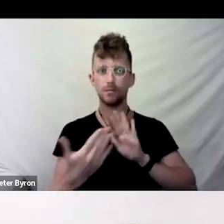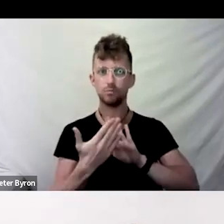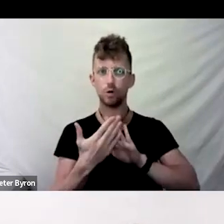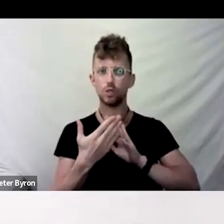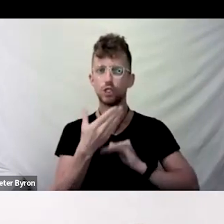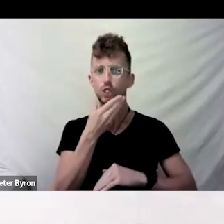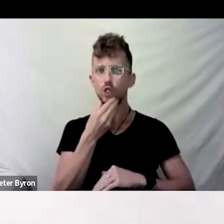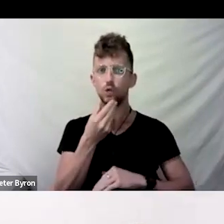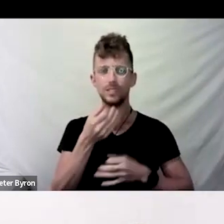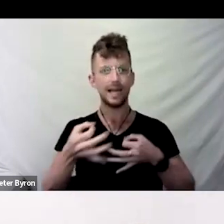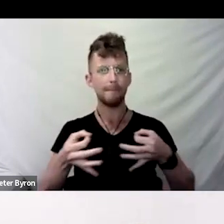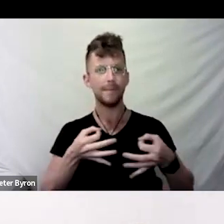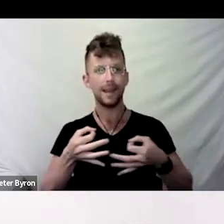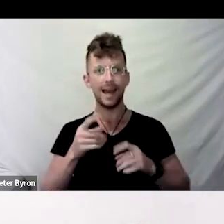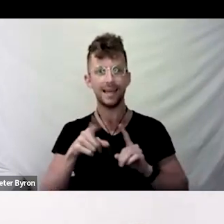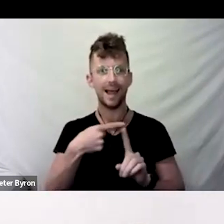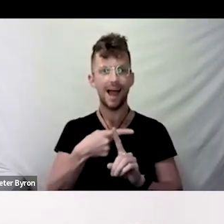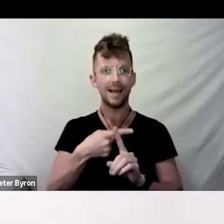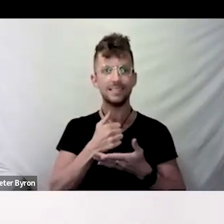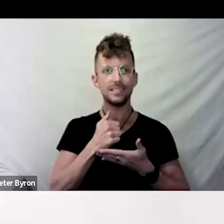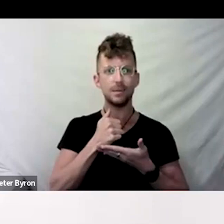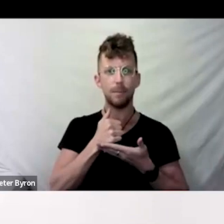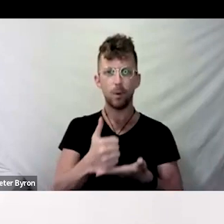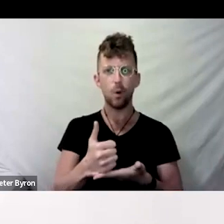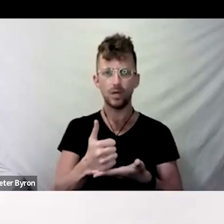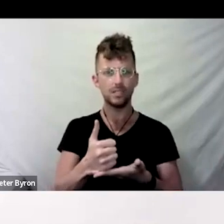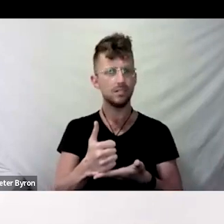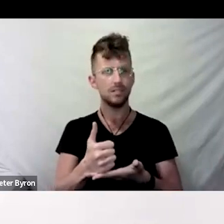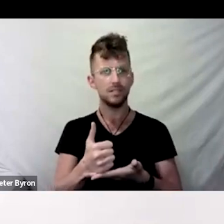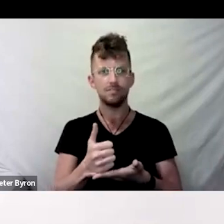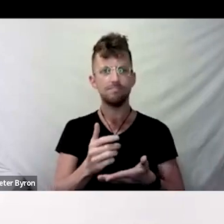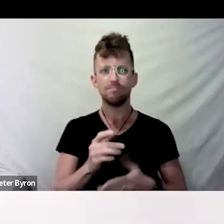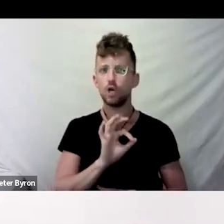rather than relying on monitoring and making decisions at the time of purchase.